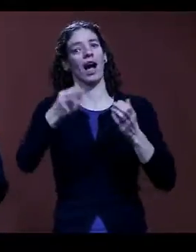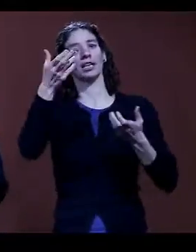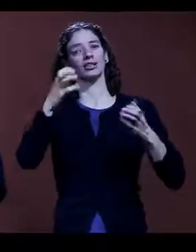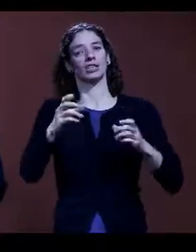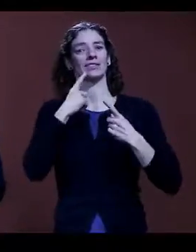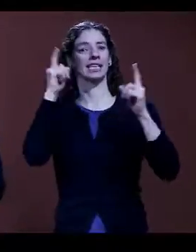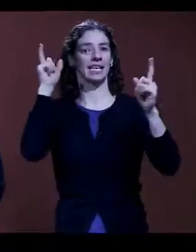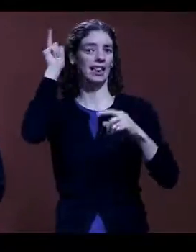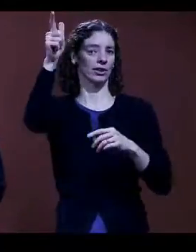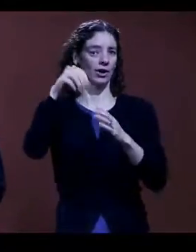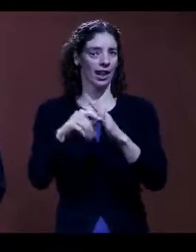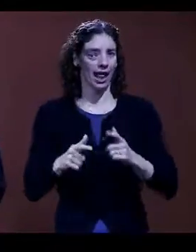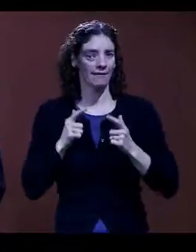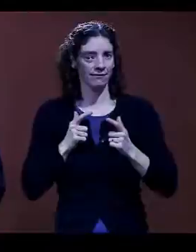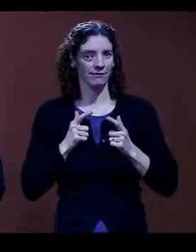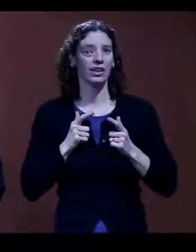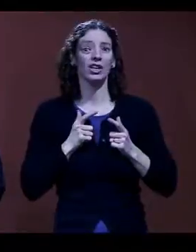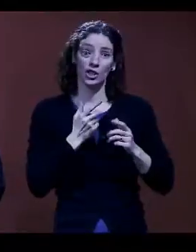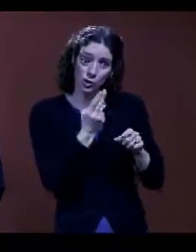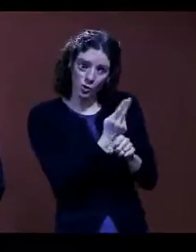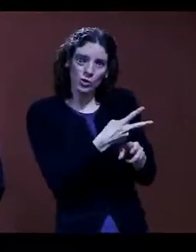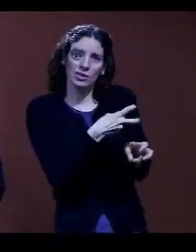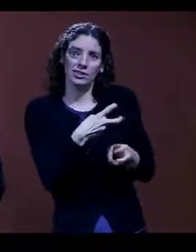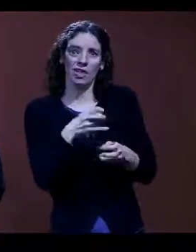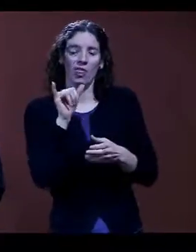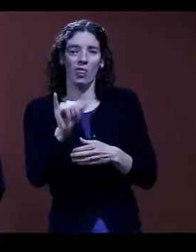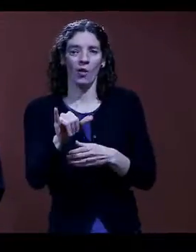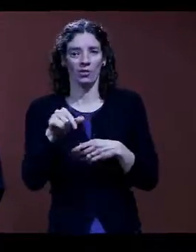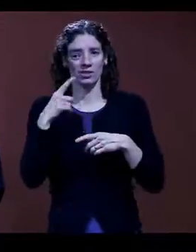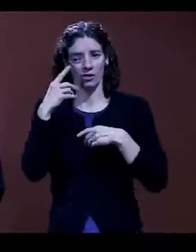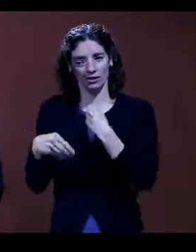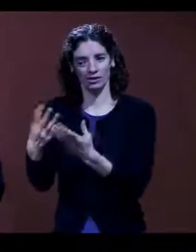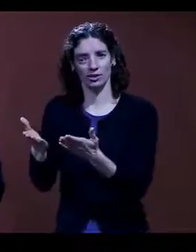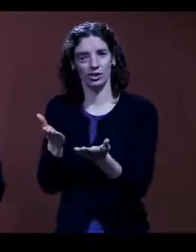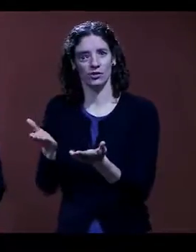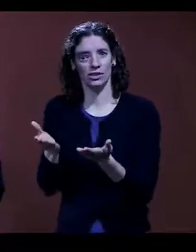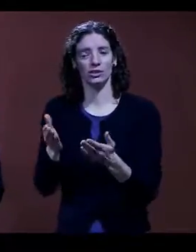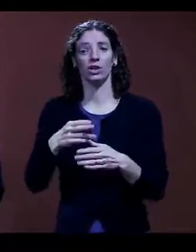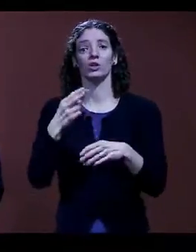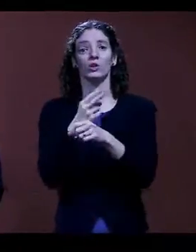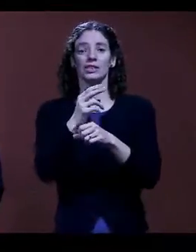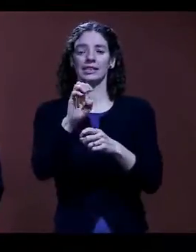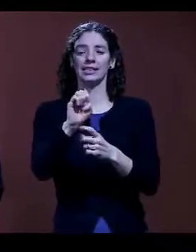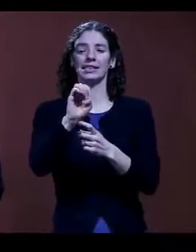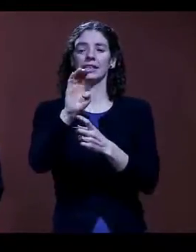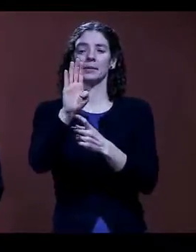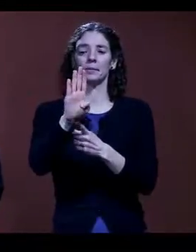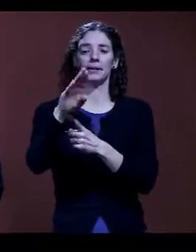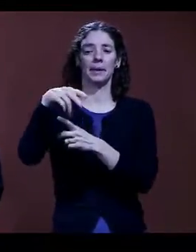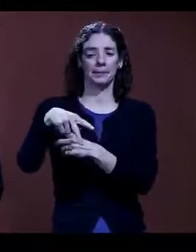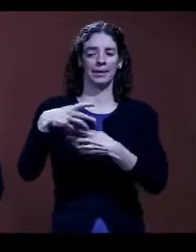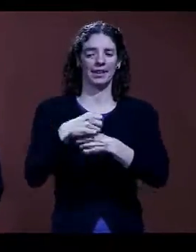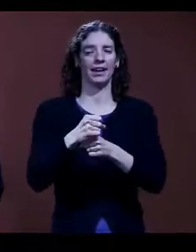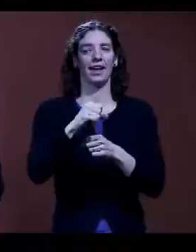again, using evidence-based practices in the classroom - these are interventions that we know from research